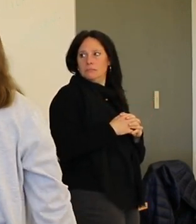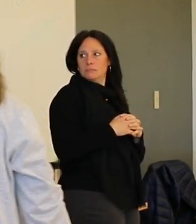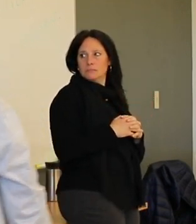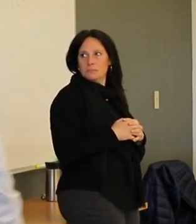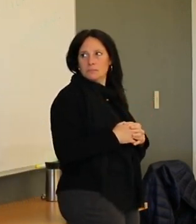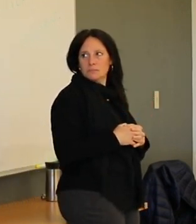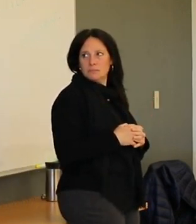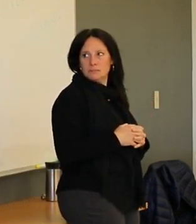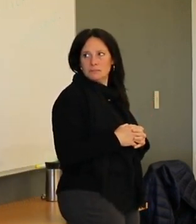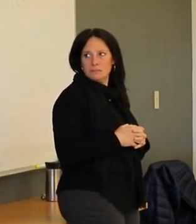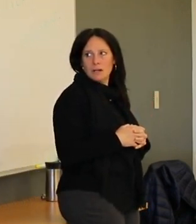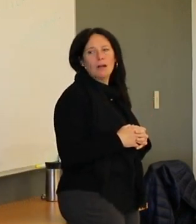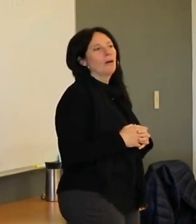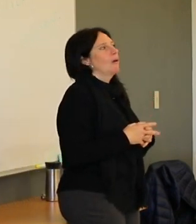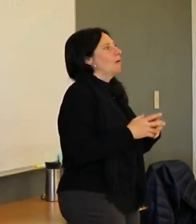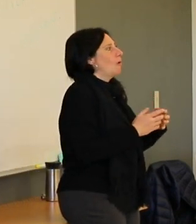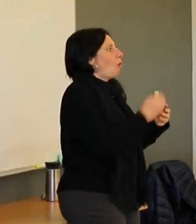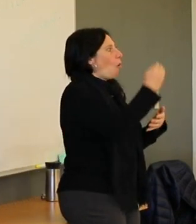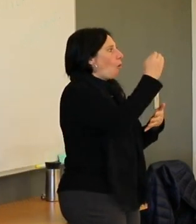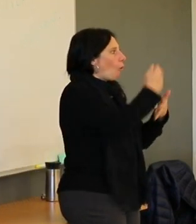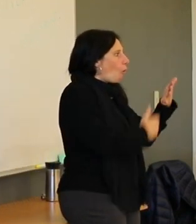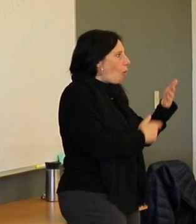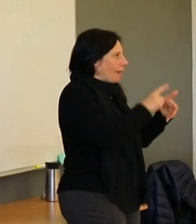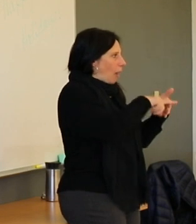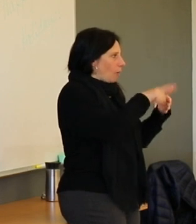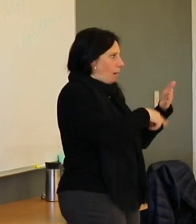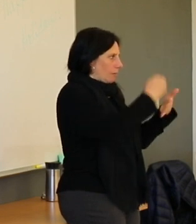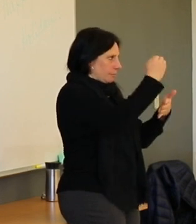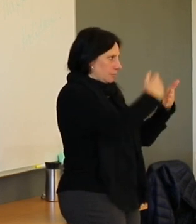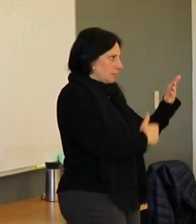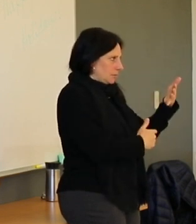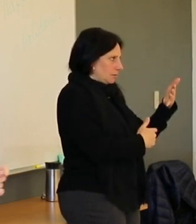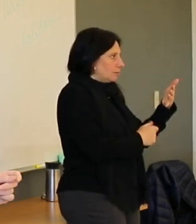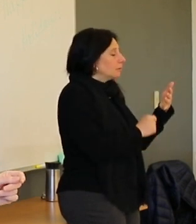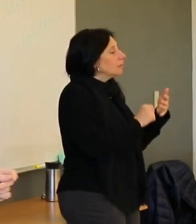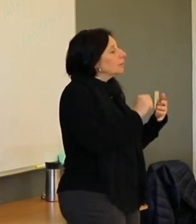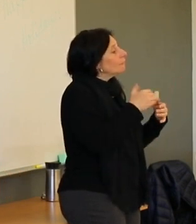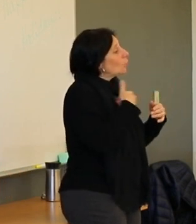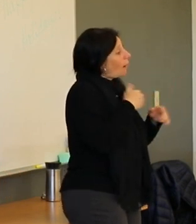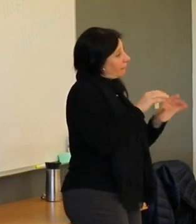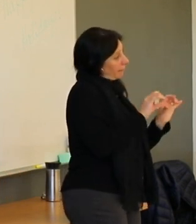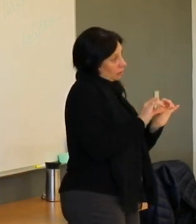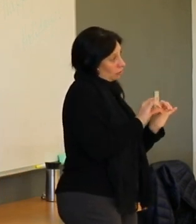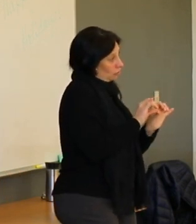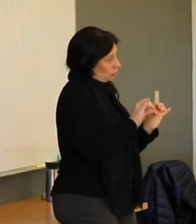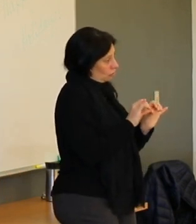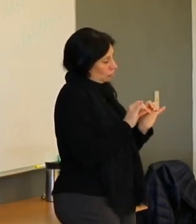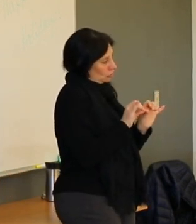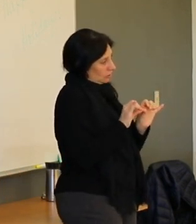And you'll do that for all of your outcomes. Whatever you have measures entered in this box, it